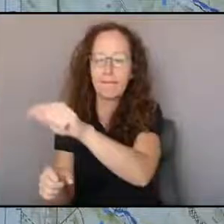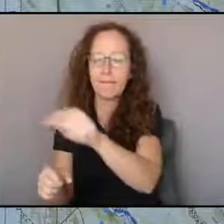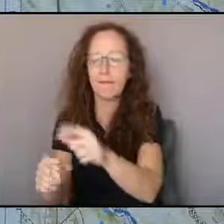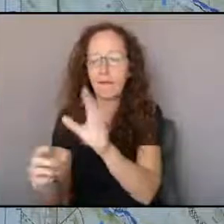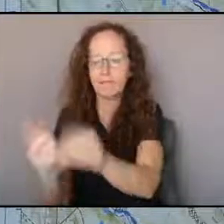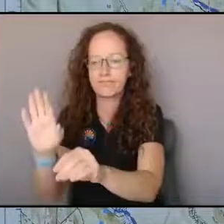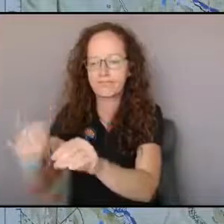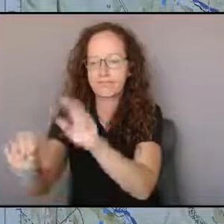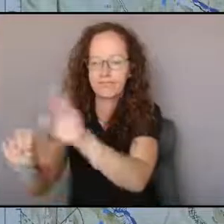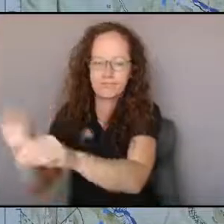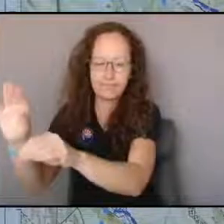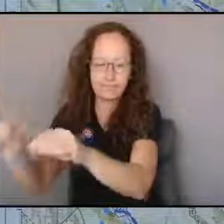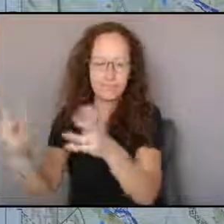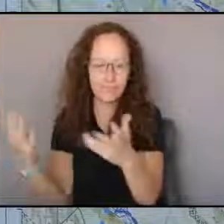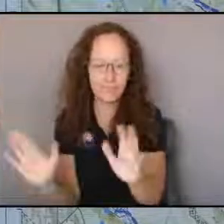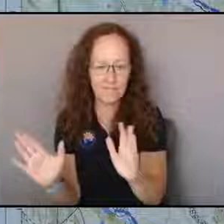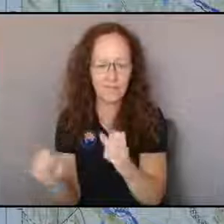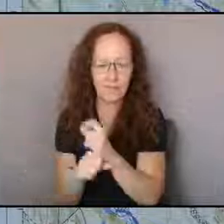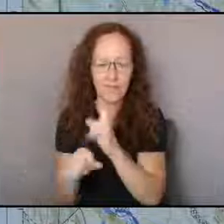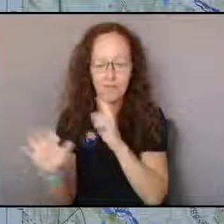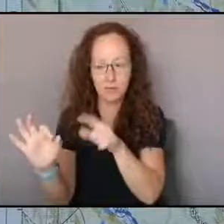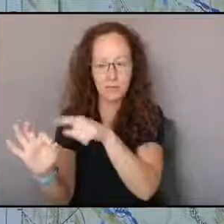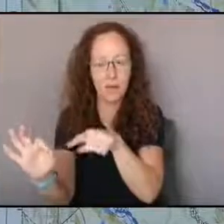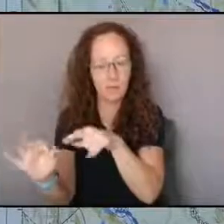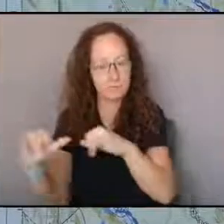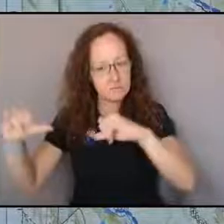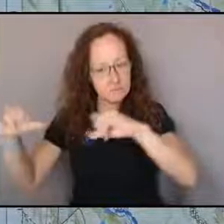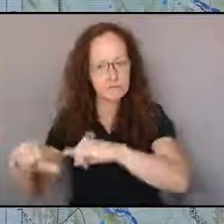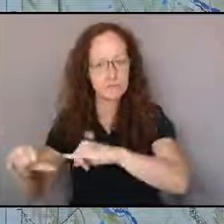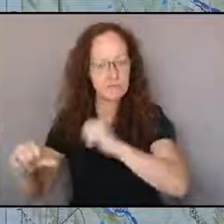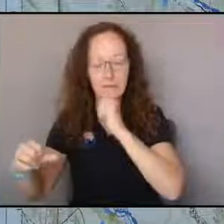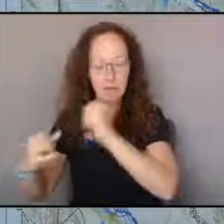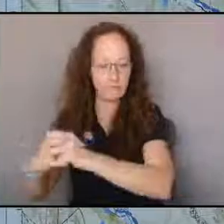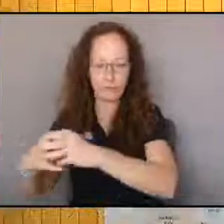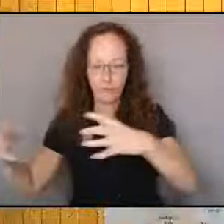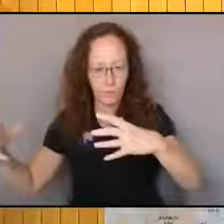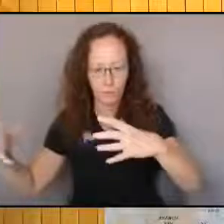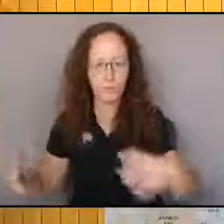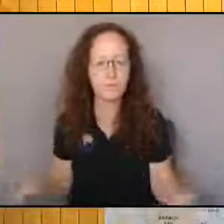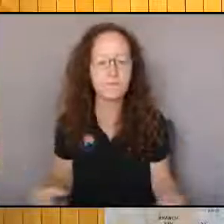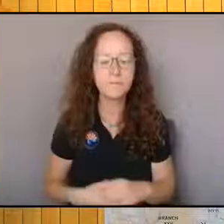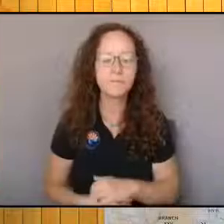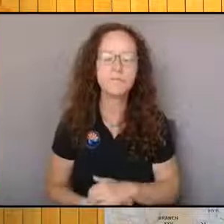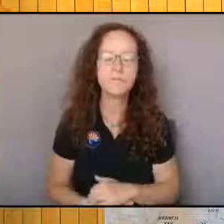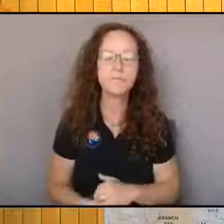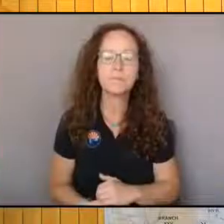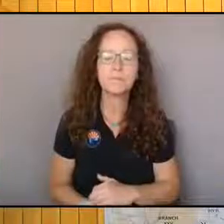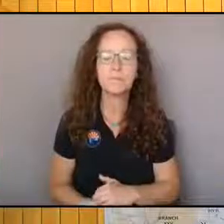THEY WERE ABLE TO EXTINGUISH THOSE AND ENSURE THE SPOT REMAINED JUST A SPOT AND THERE WAS NO GROWTH OUTSIDE